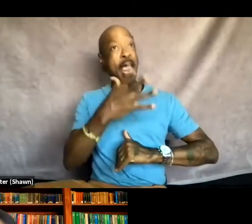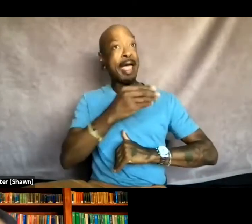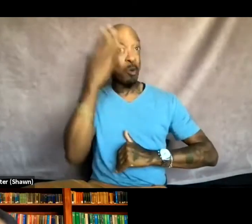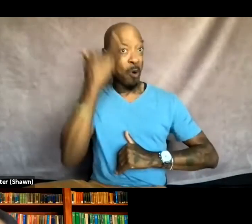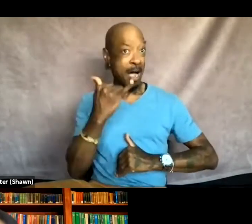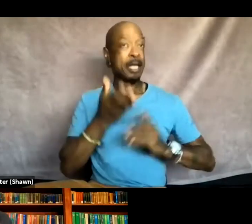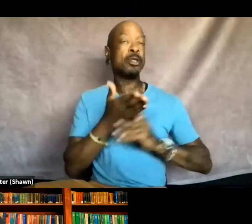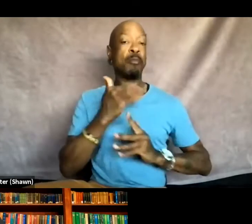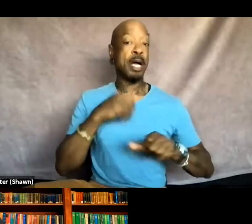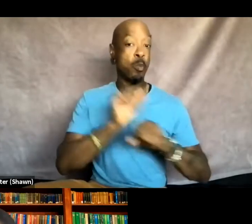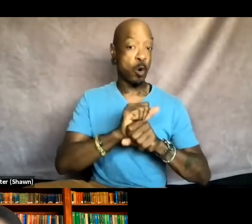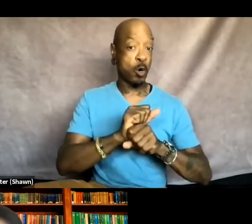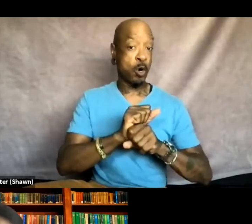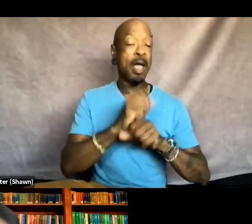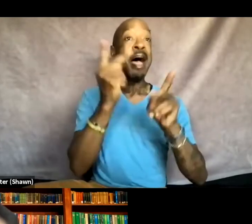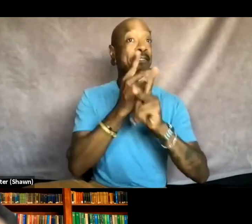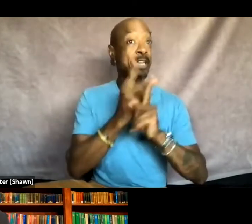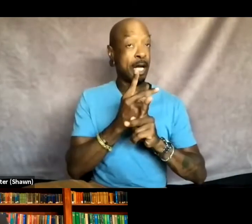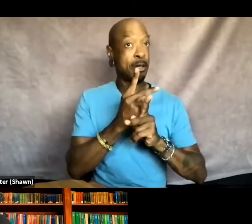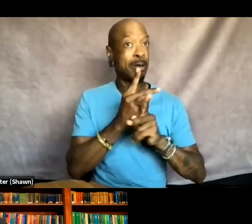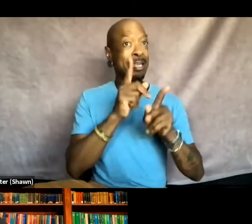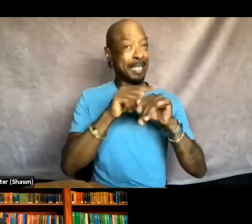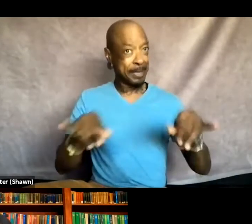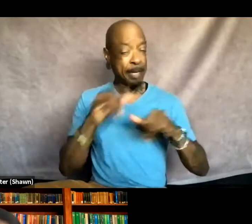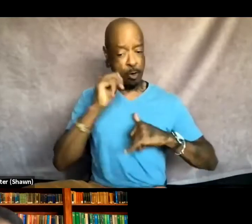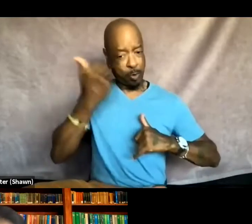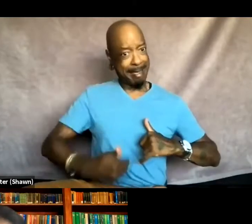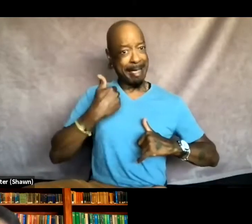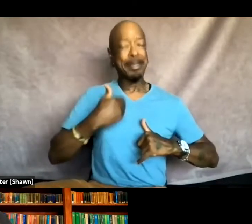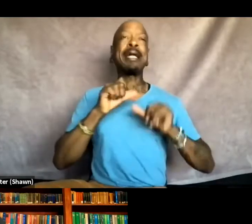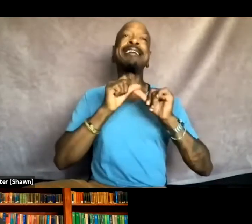Keah Brown: I have figured out, who I am and why, and I continue to learn every day, and